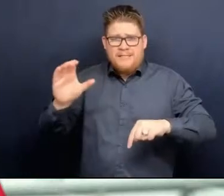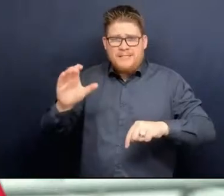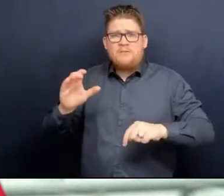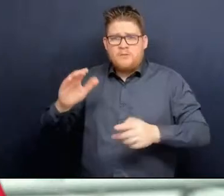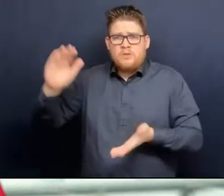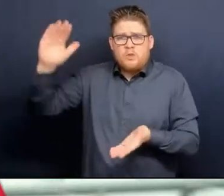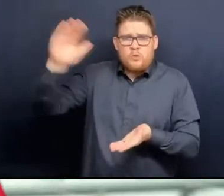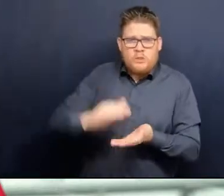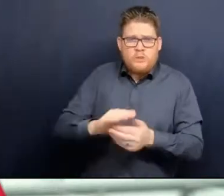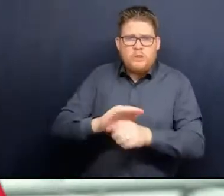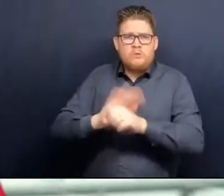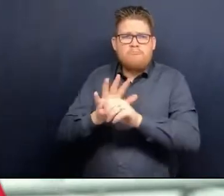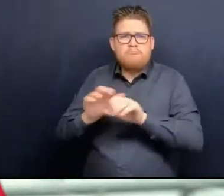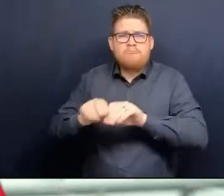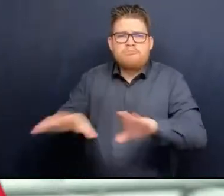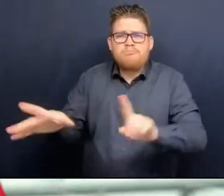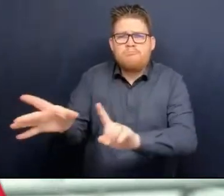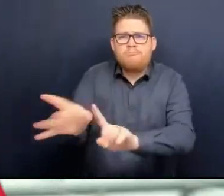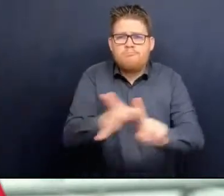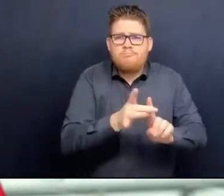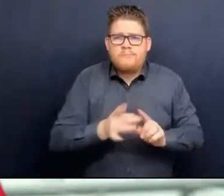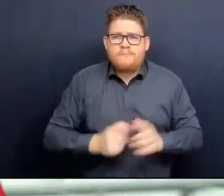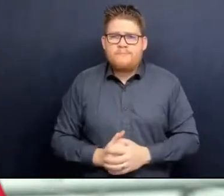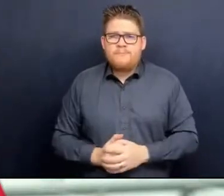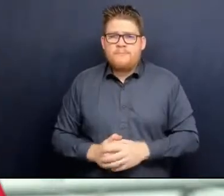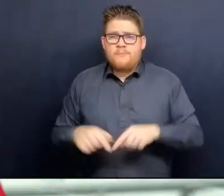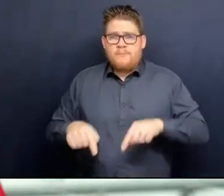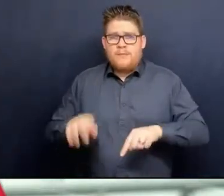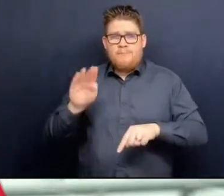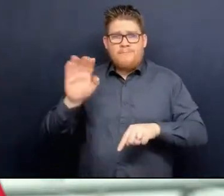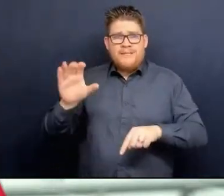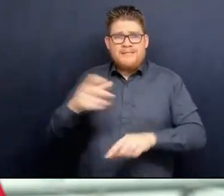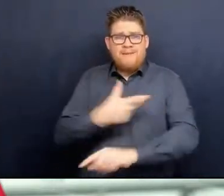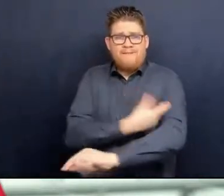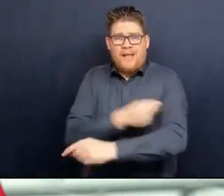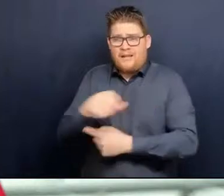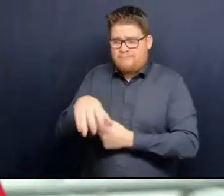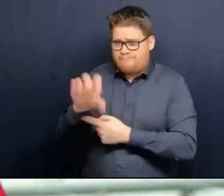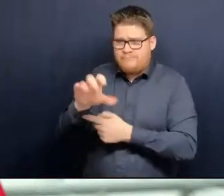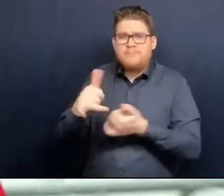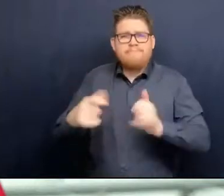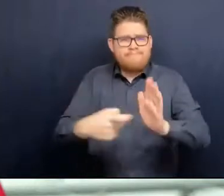difference. It reduces risk substantially. That's why the